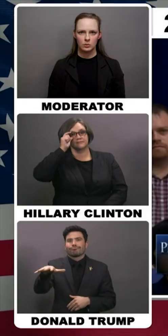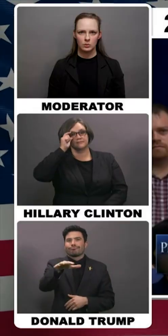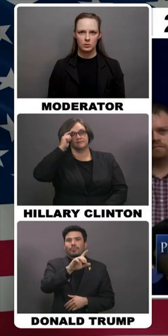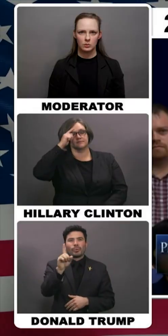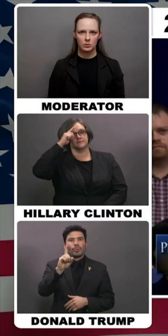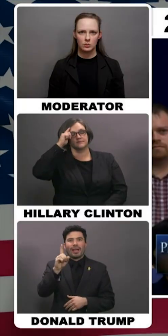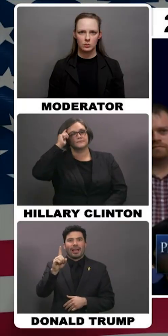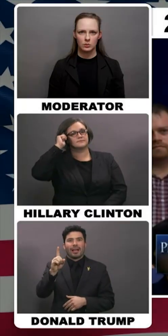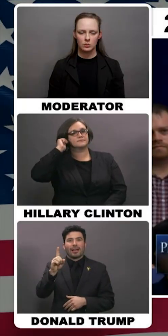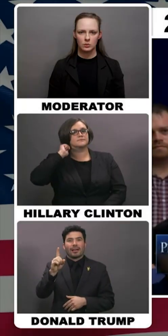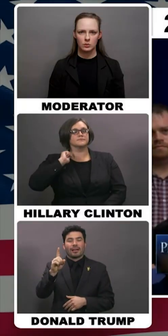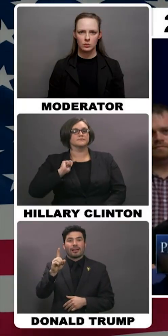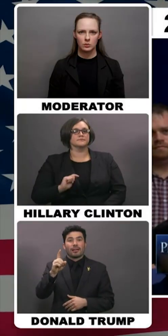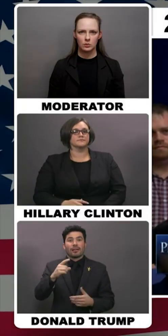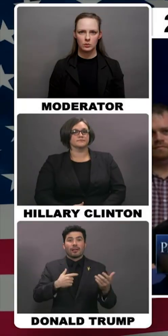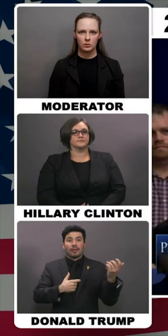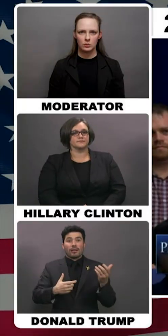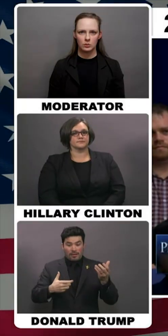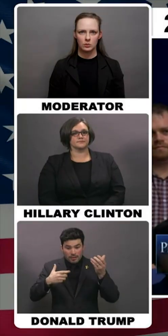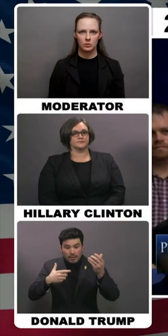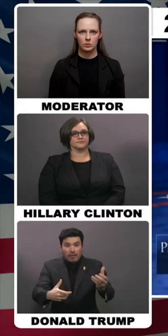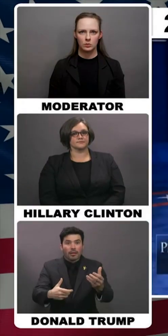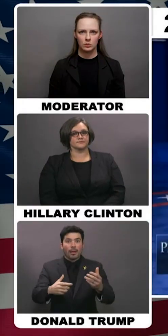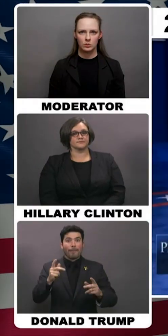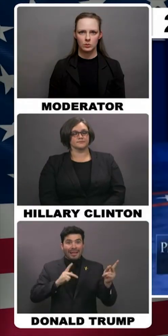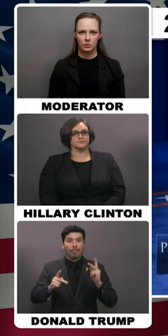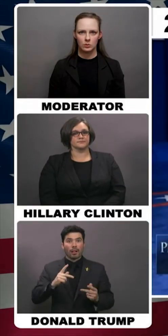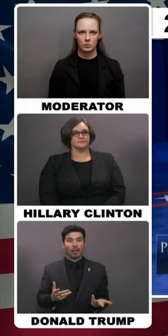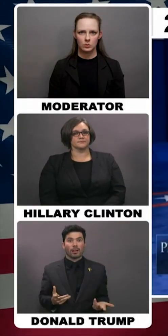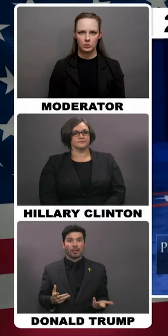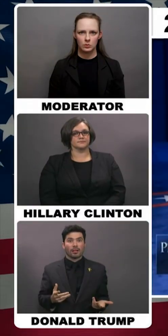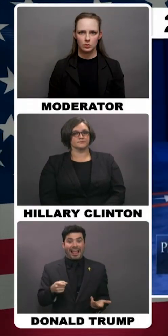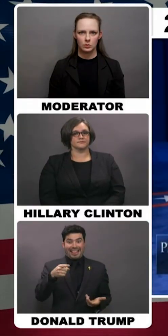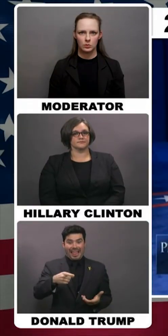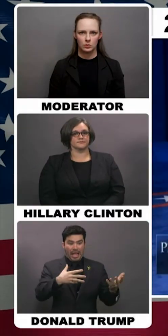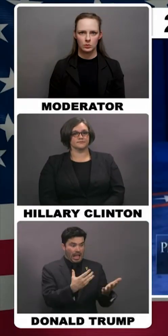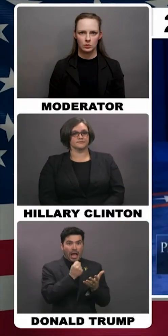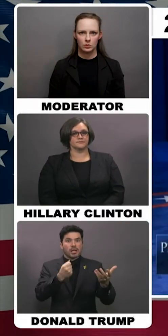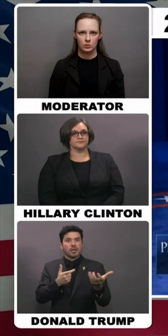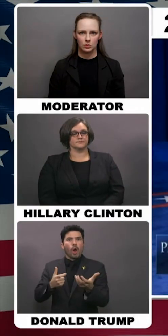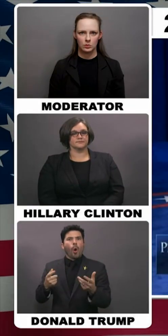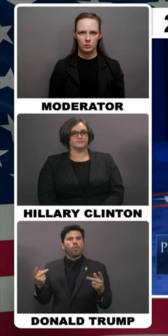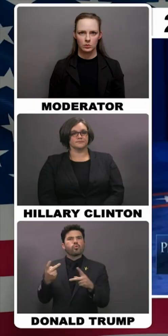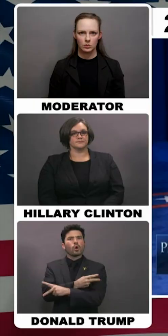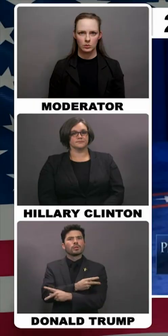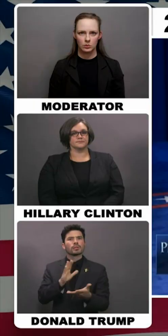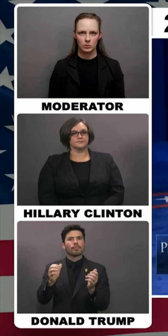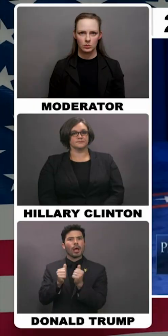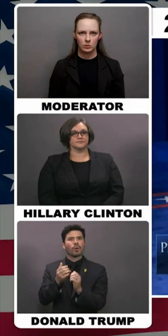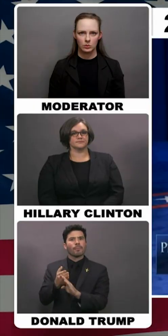And you know what happens? They end up being worse than the people. Look at what she did in Libya with Gaddafi. Gaddafi's out.